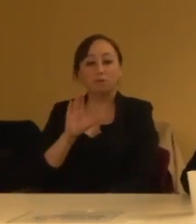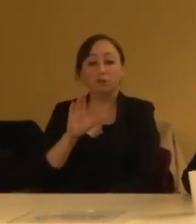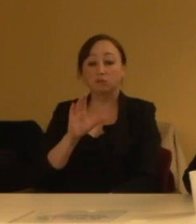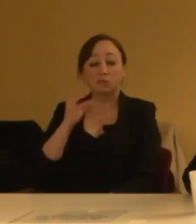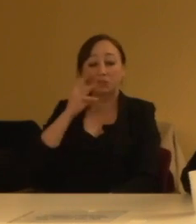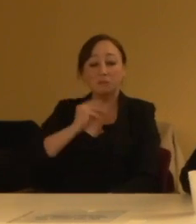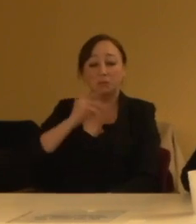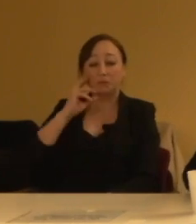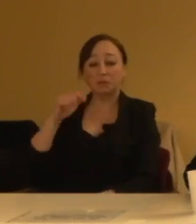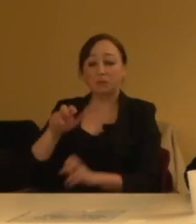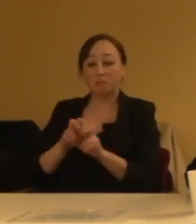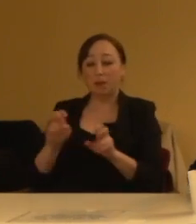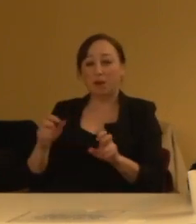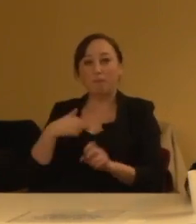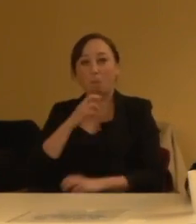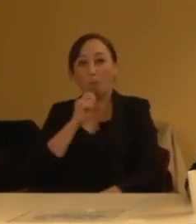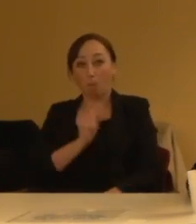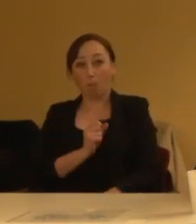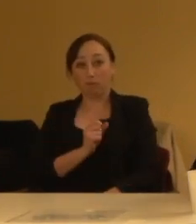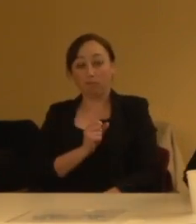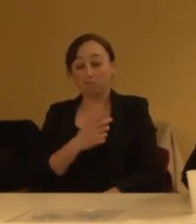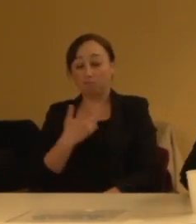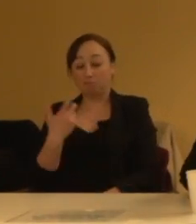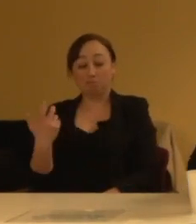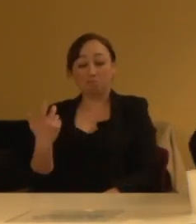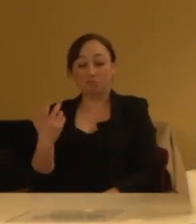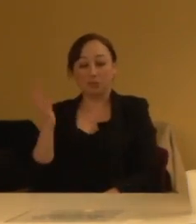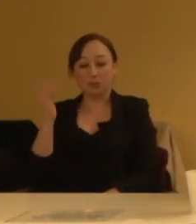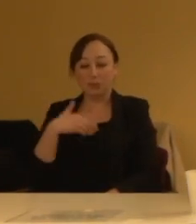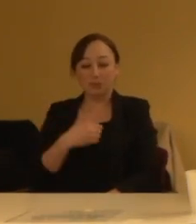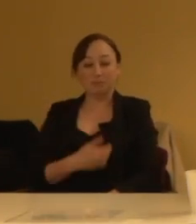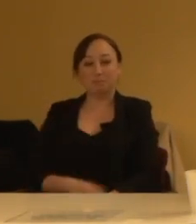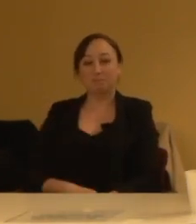panels when I'm the old guard, but I am the old guard. It's weird, how did that happen?